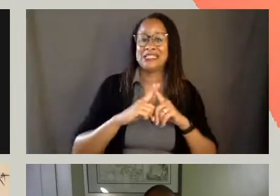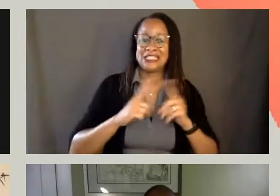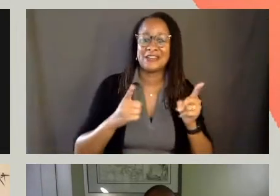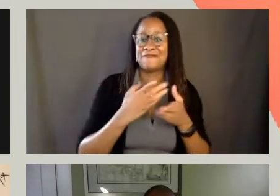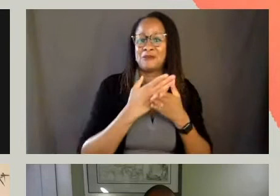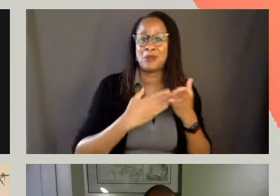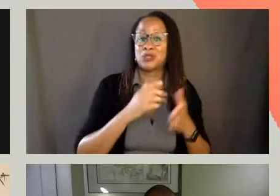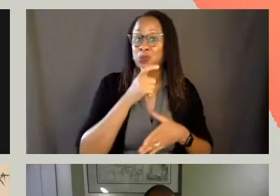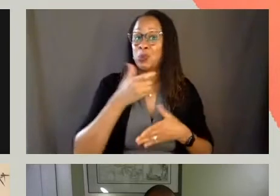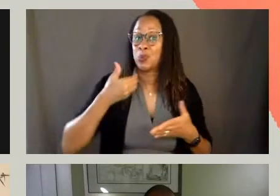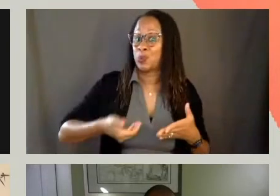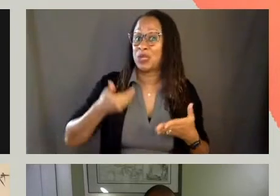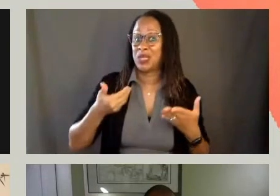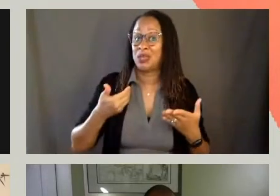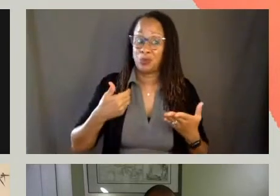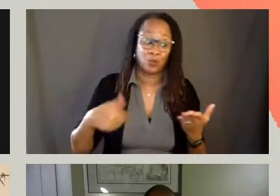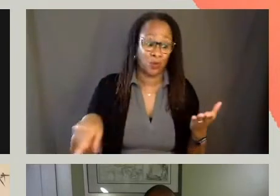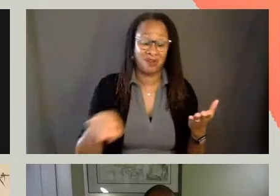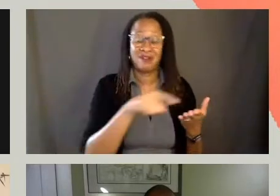and where we were from, the way we did our